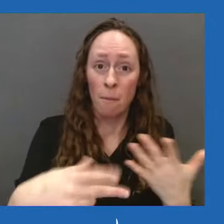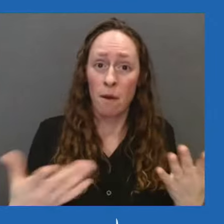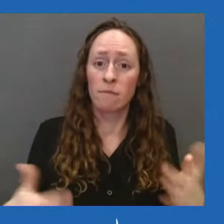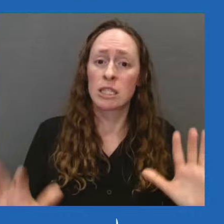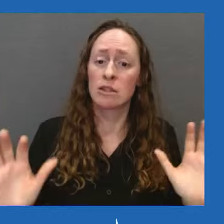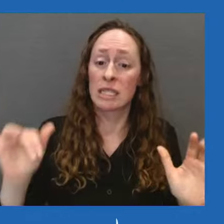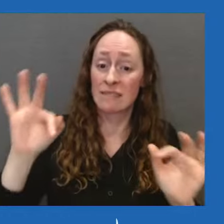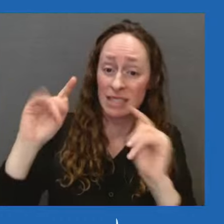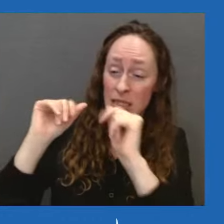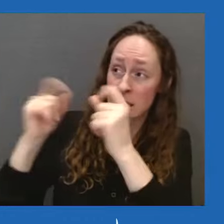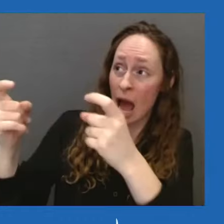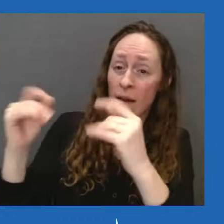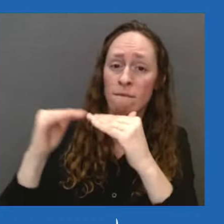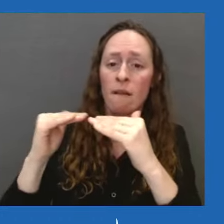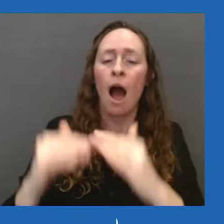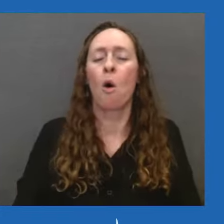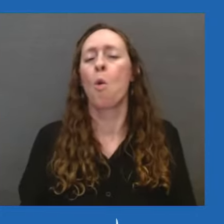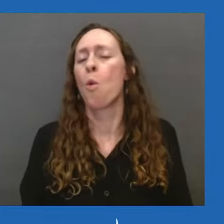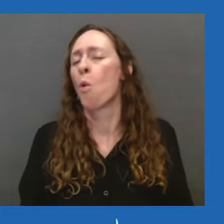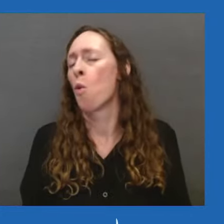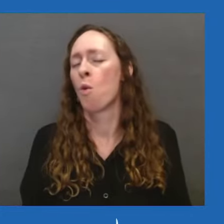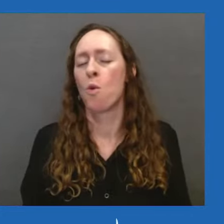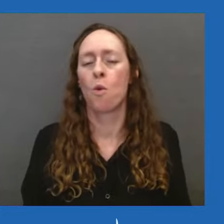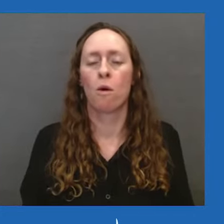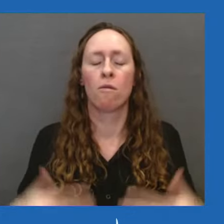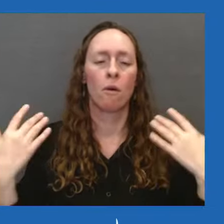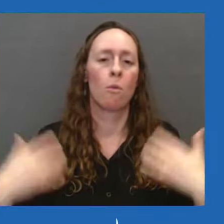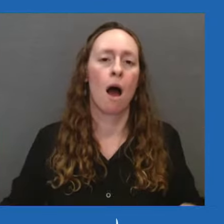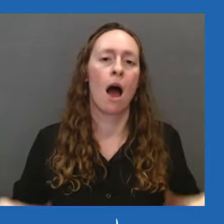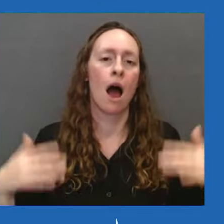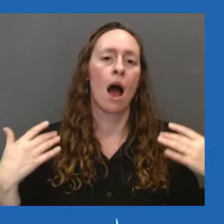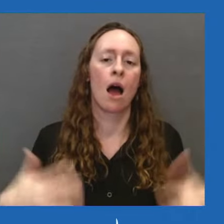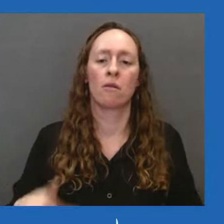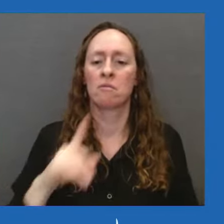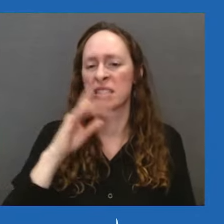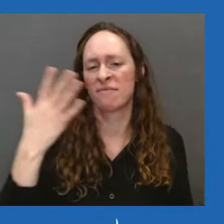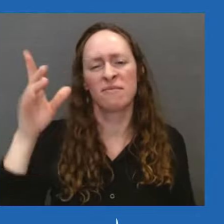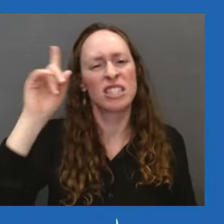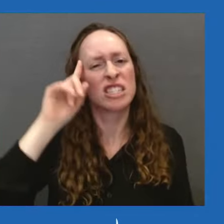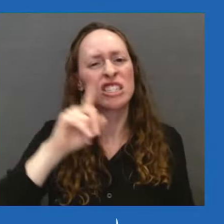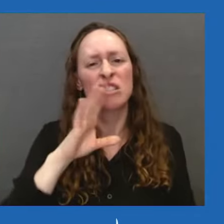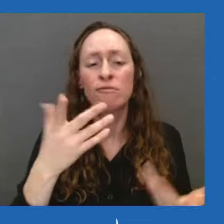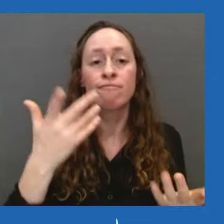the Social Security and Medicare system instead of cutting them or -- like Congressman -- Trump and Boebert want to do.